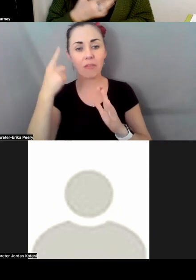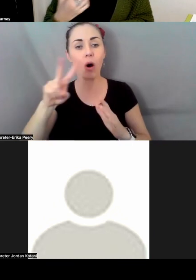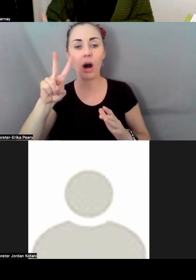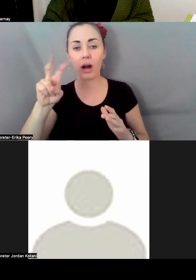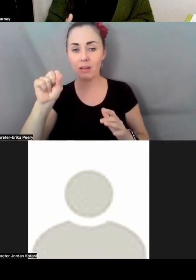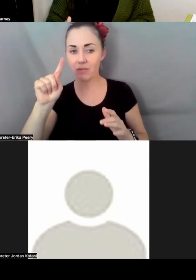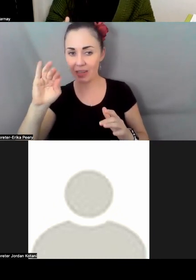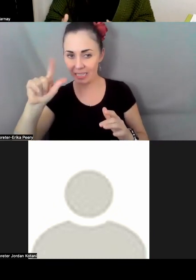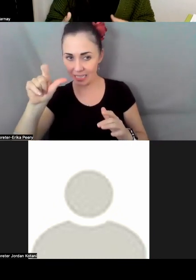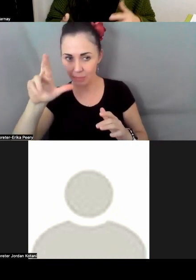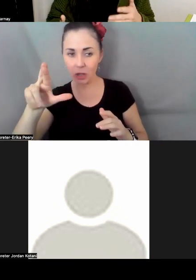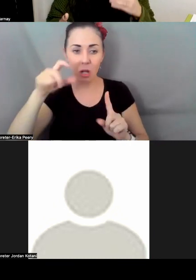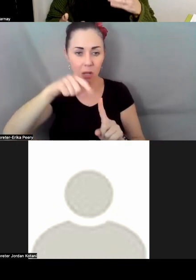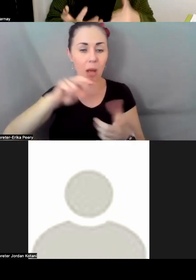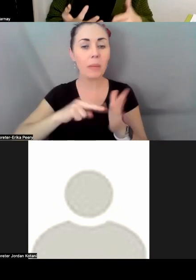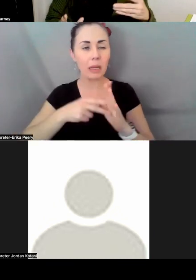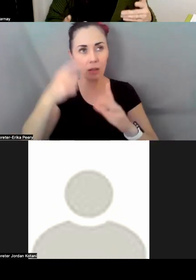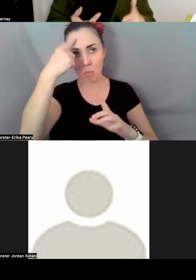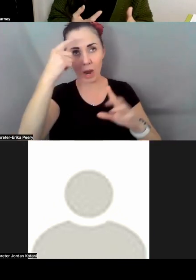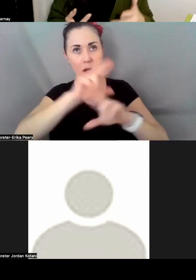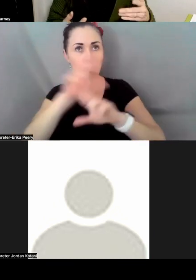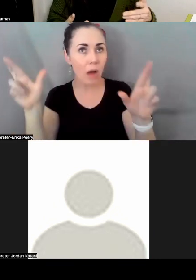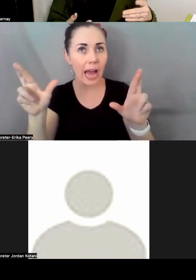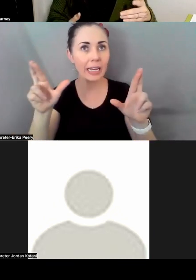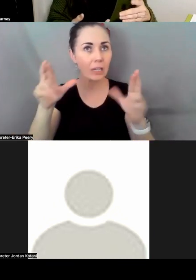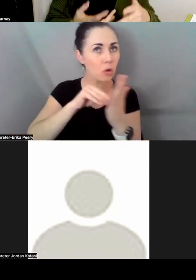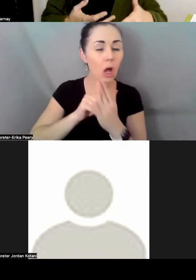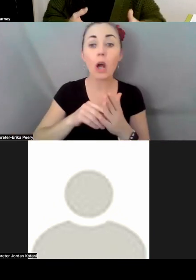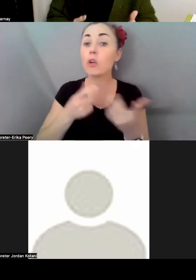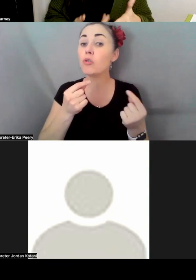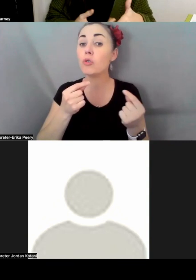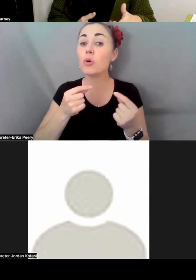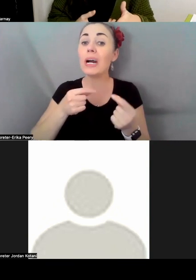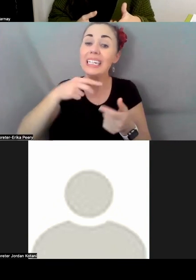that is going to be coming. Example, skipping, jumping, jumping jacks, running in place,